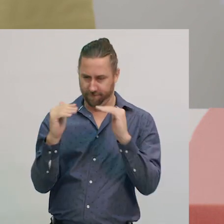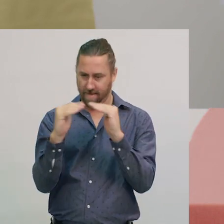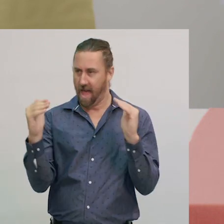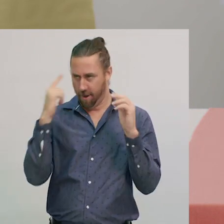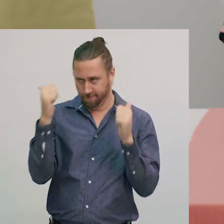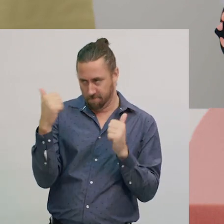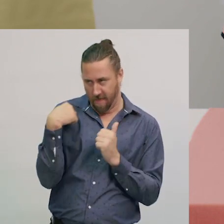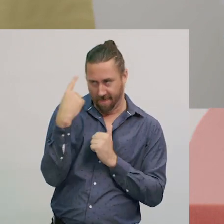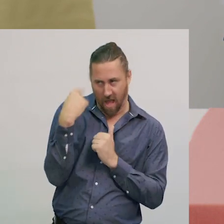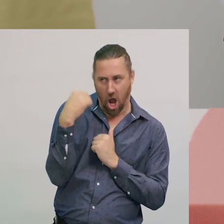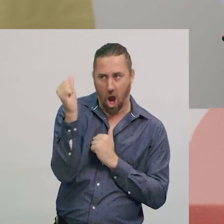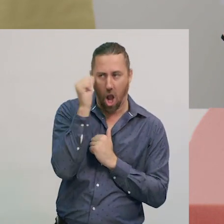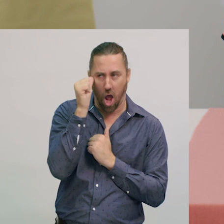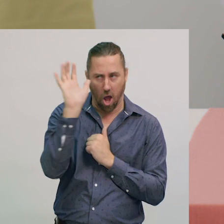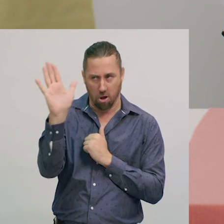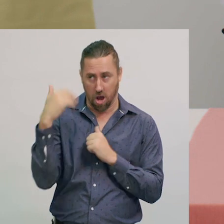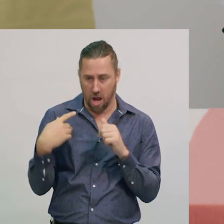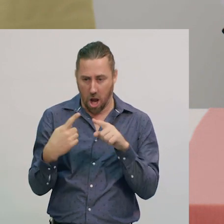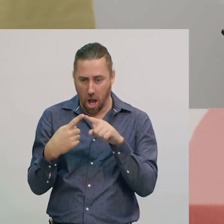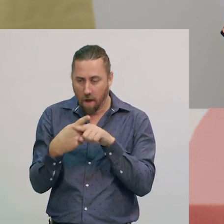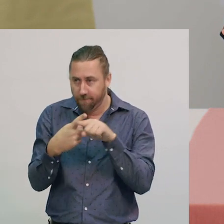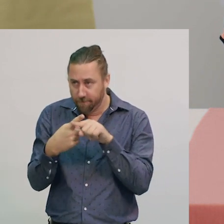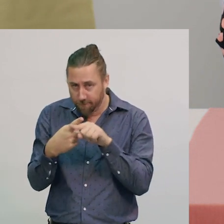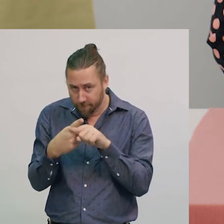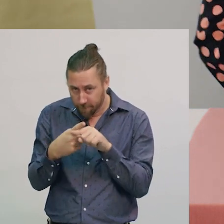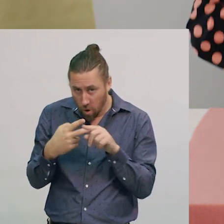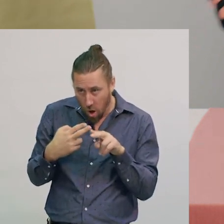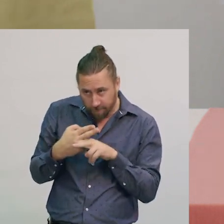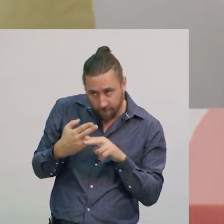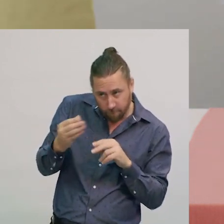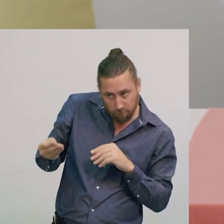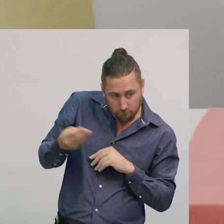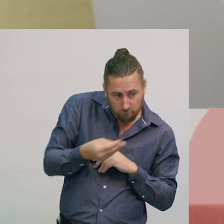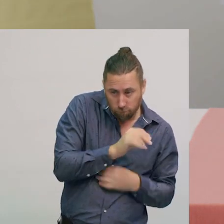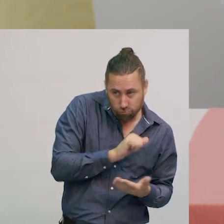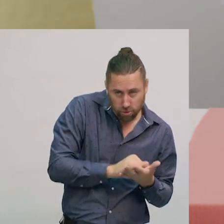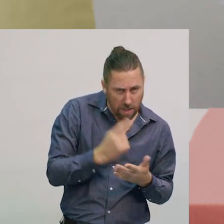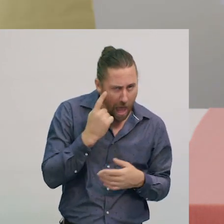I'm going to give out a knife to each place setting.